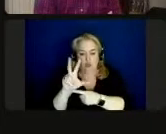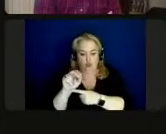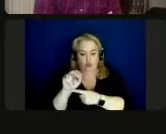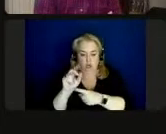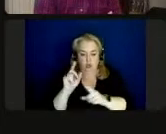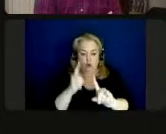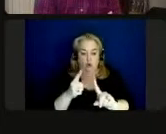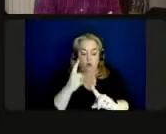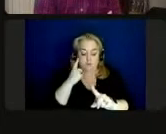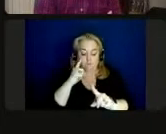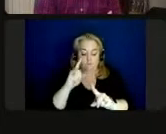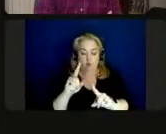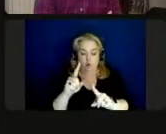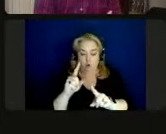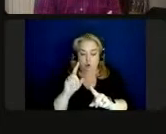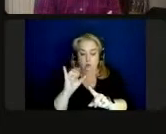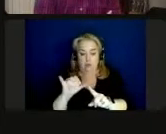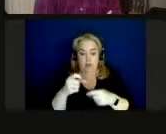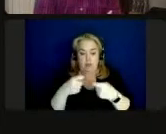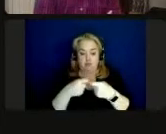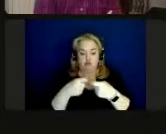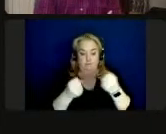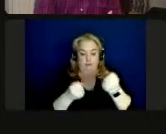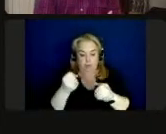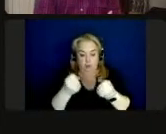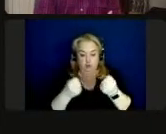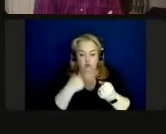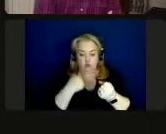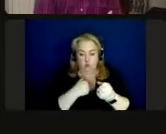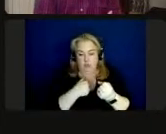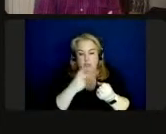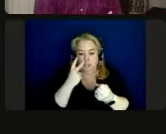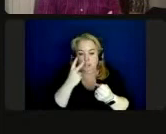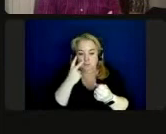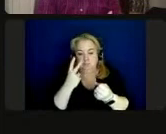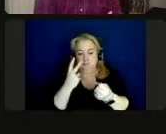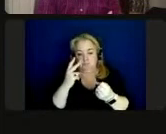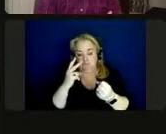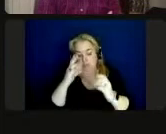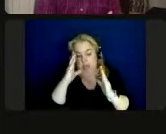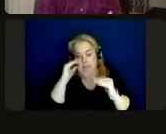SO THERES ALSO THAT